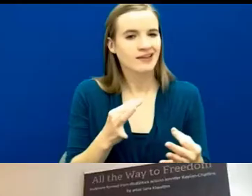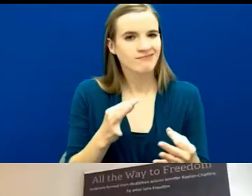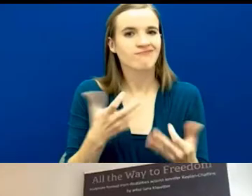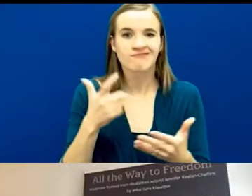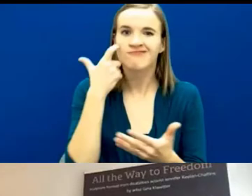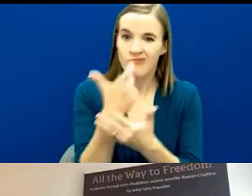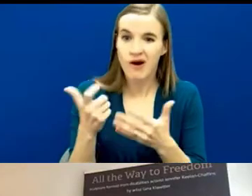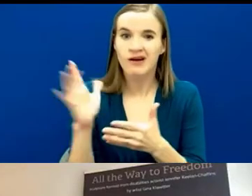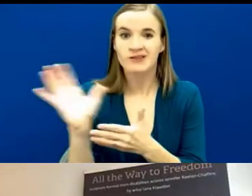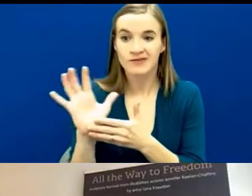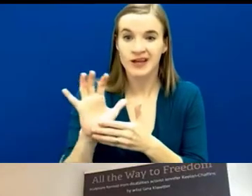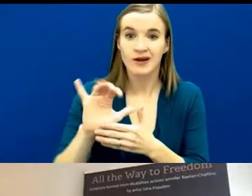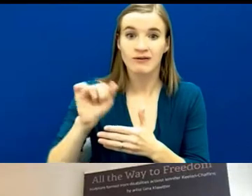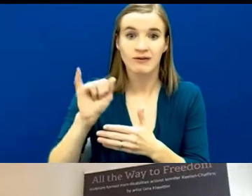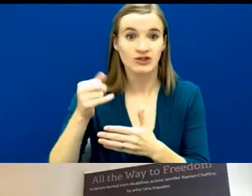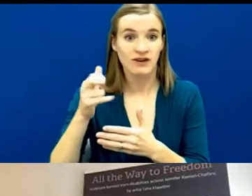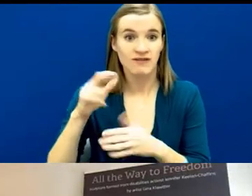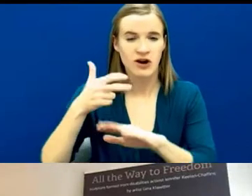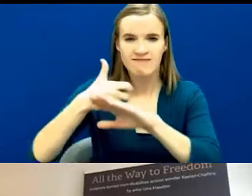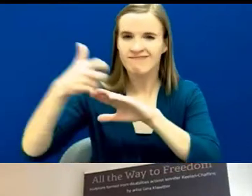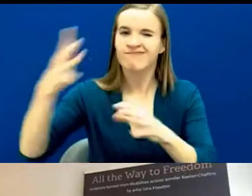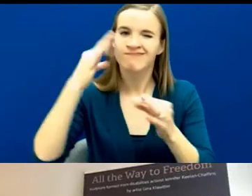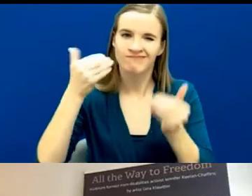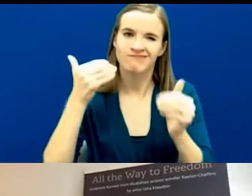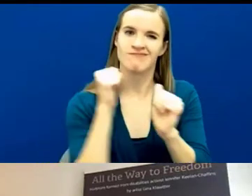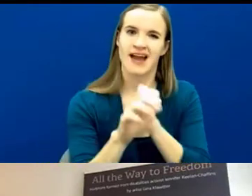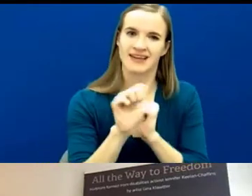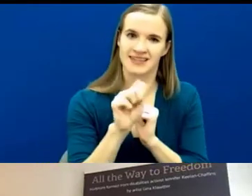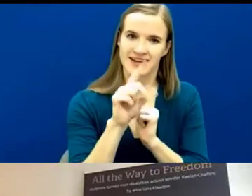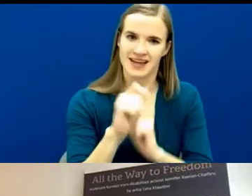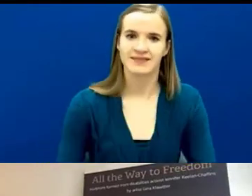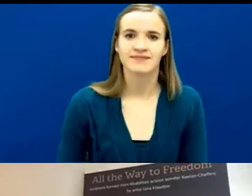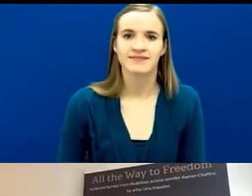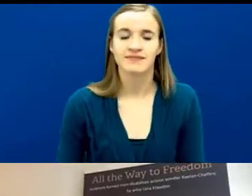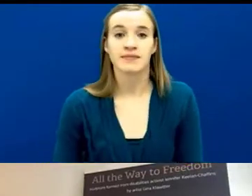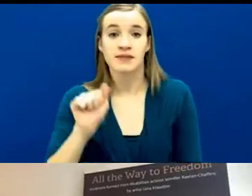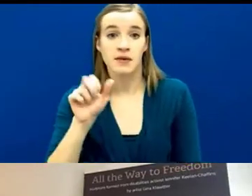Annette: So as I was searching about the history of ADA, I discovered that there